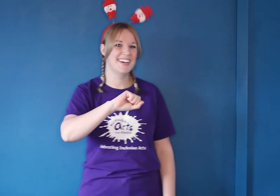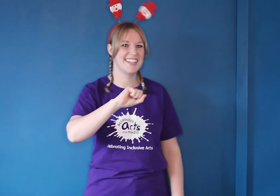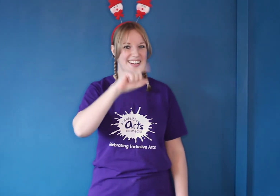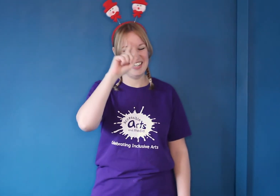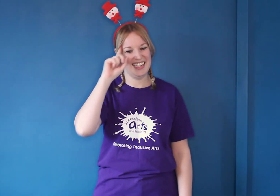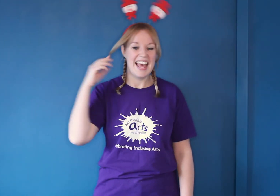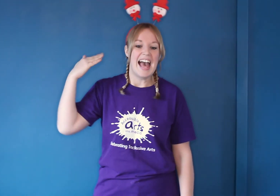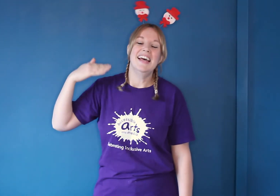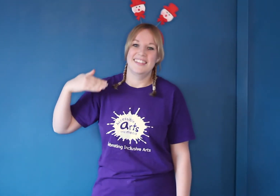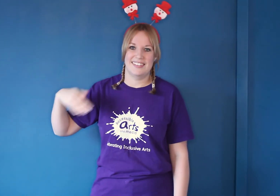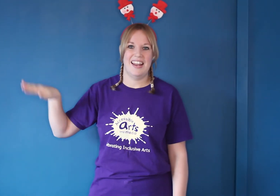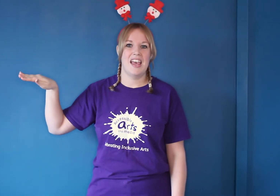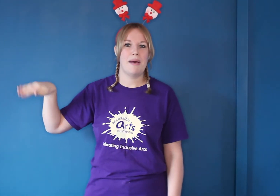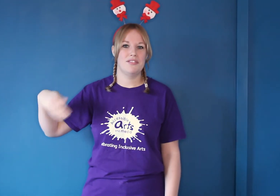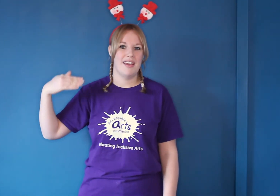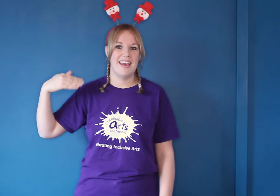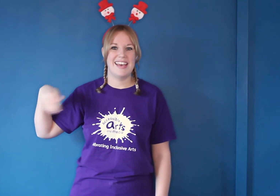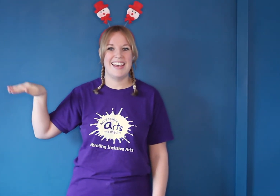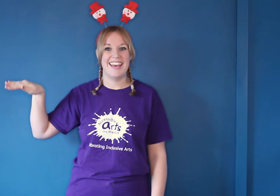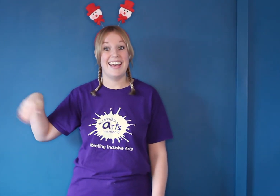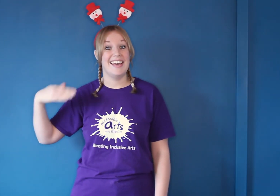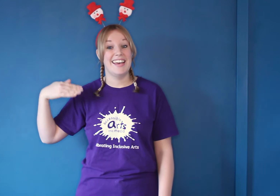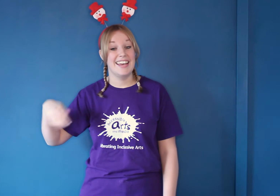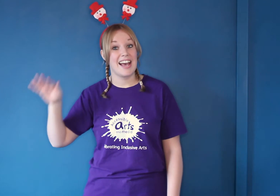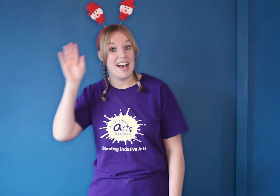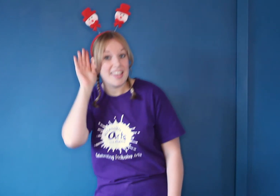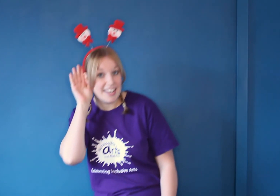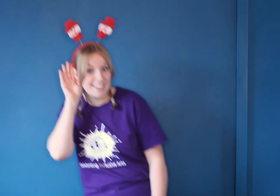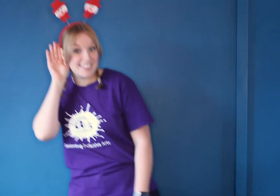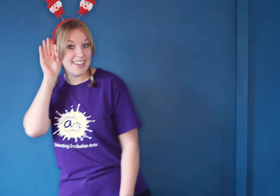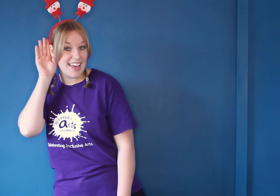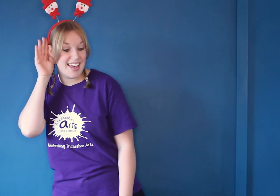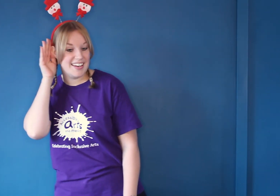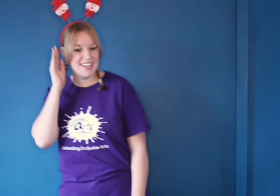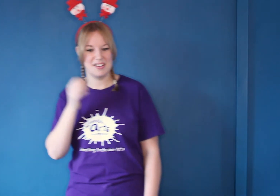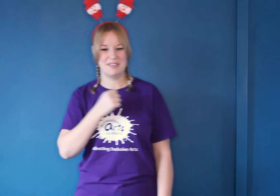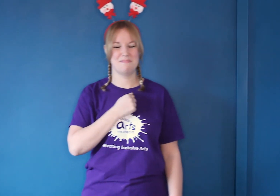Your turn. Sleigh bells ring, are you listening?